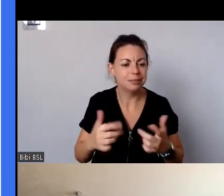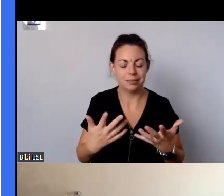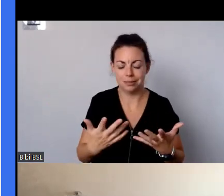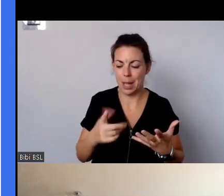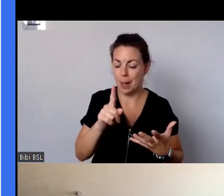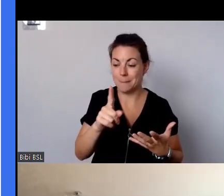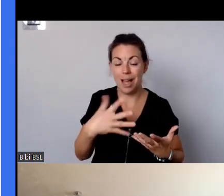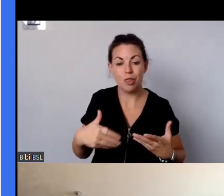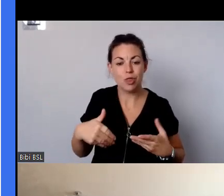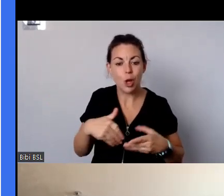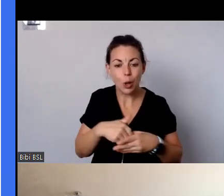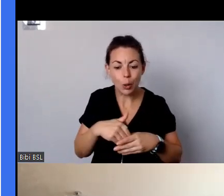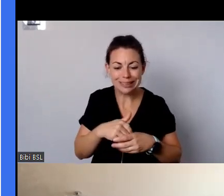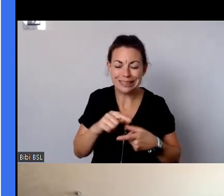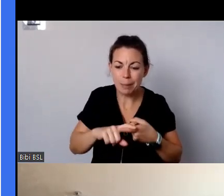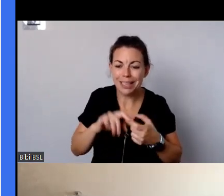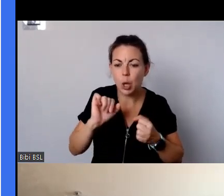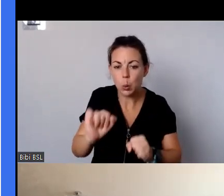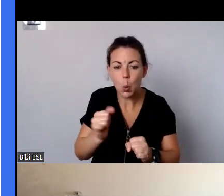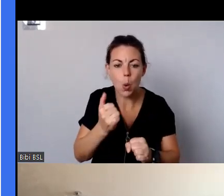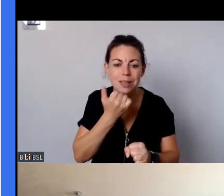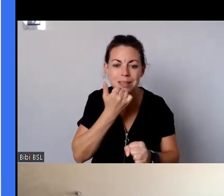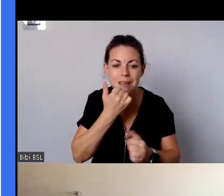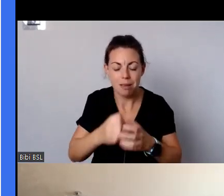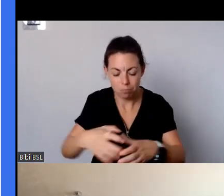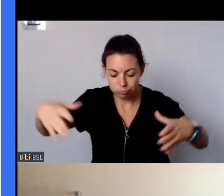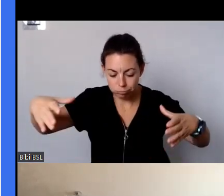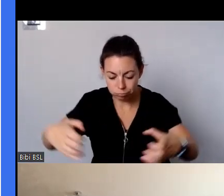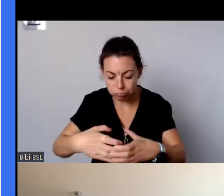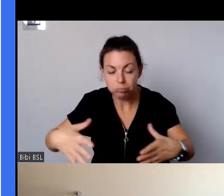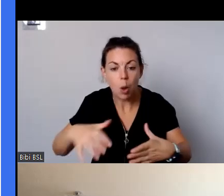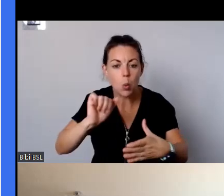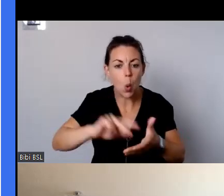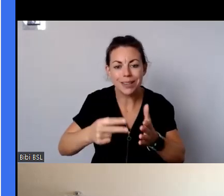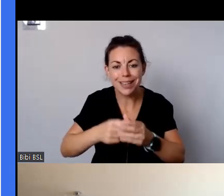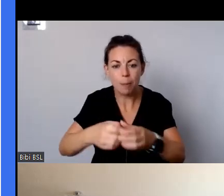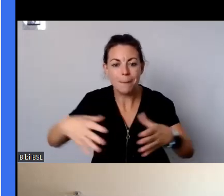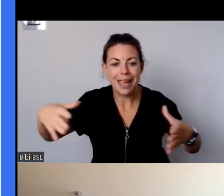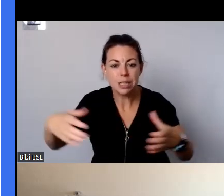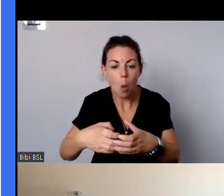of the size and scope of your organization or your resource. For example, we know what's innovative